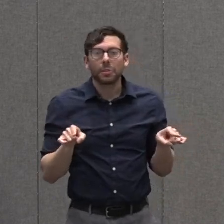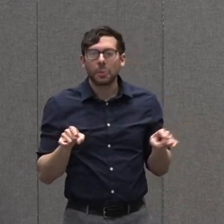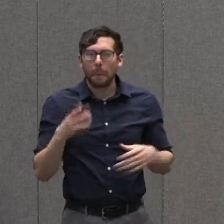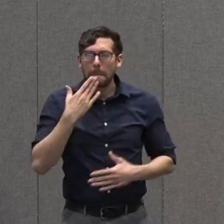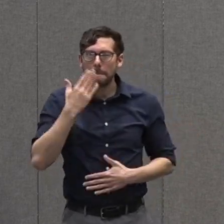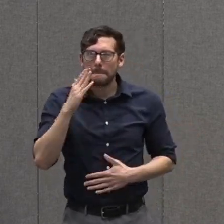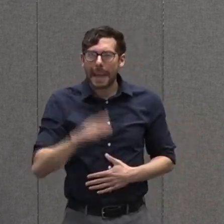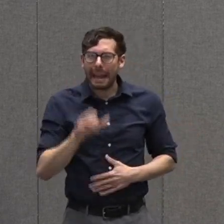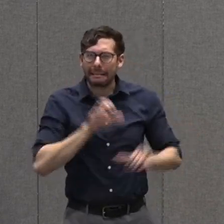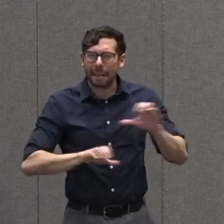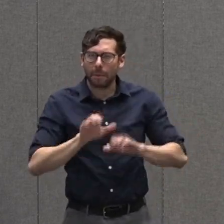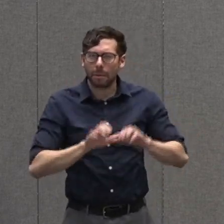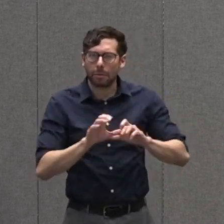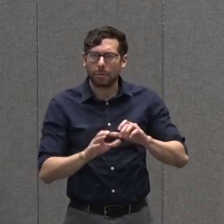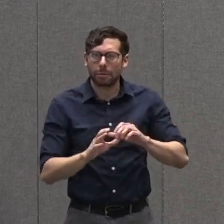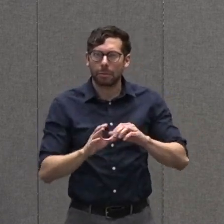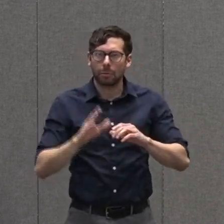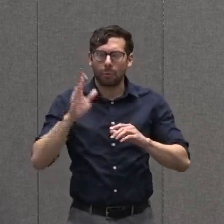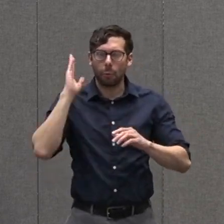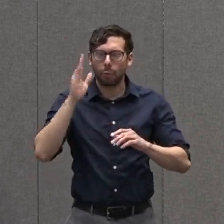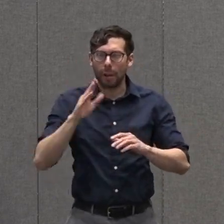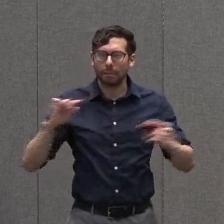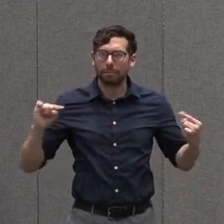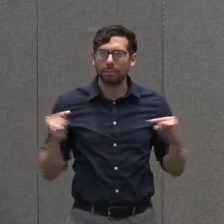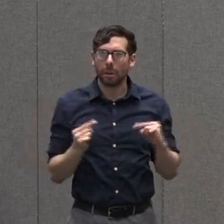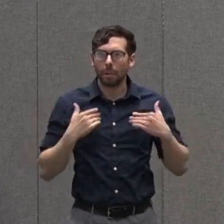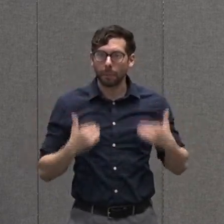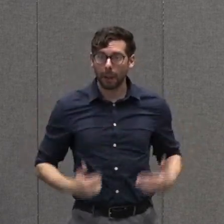The first one, poison, is something that is ingested.